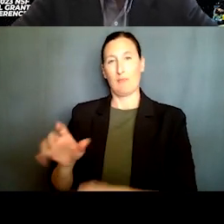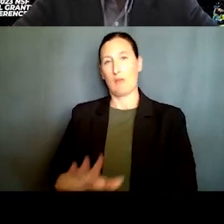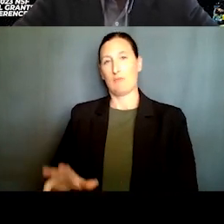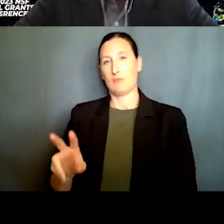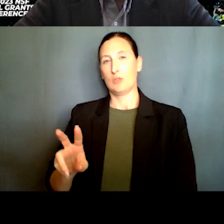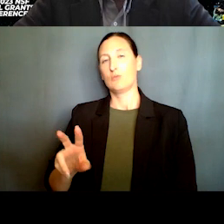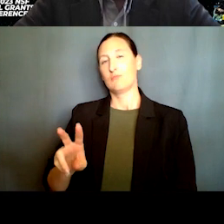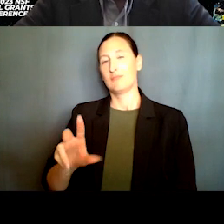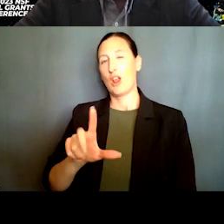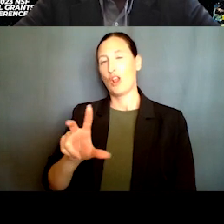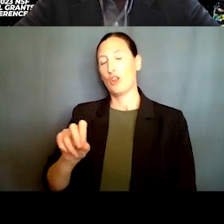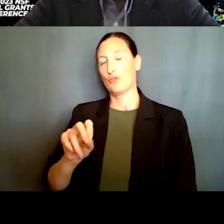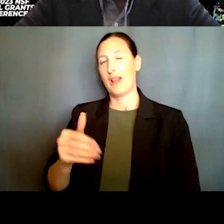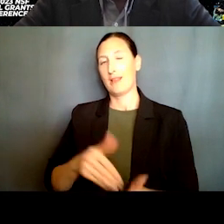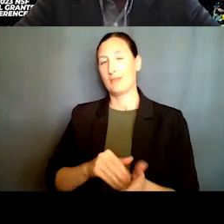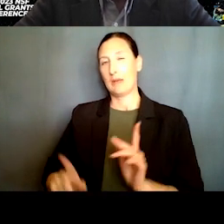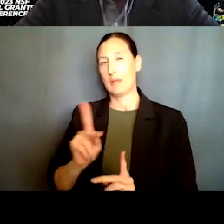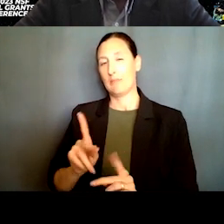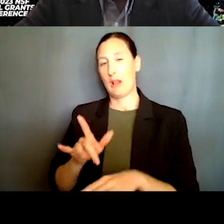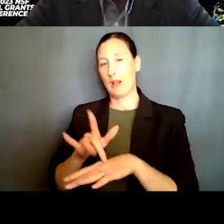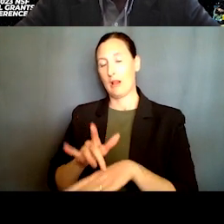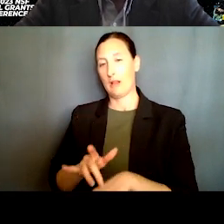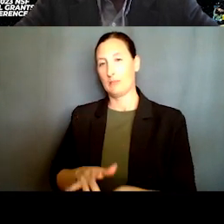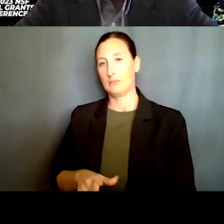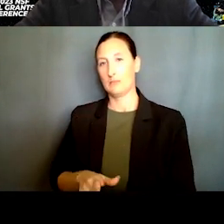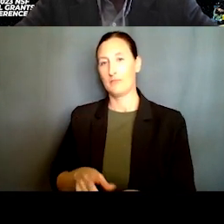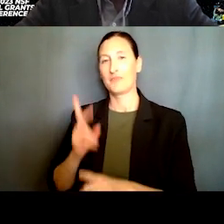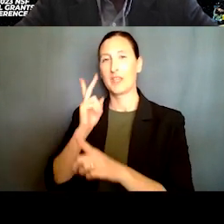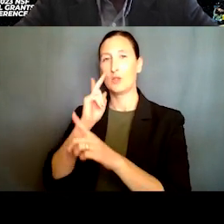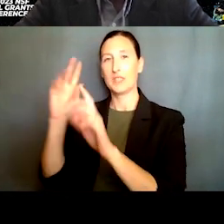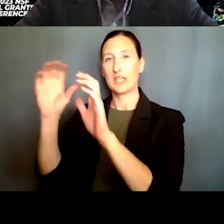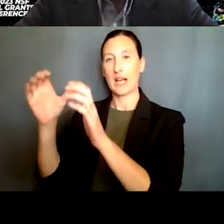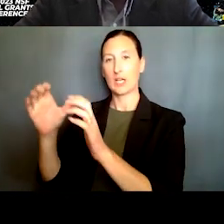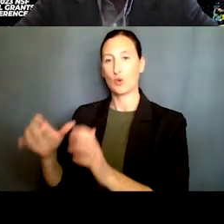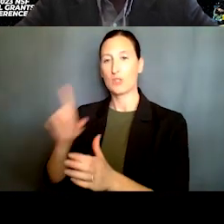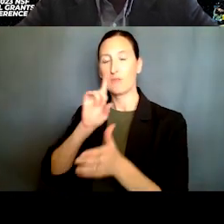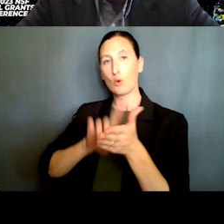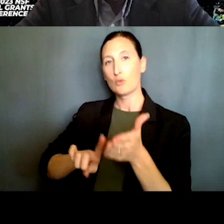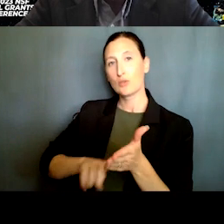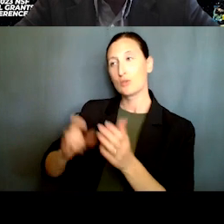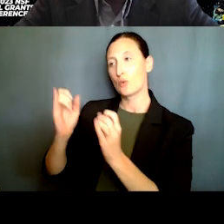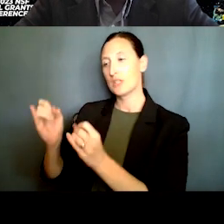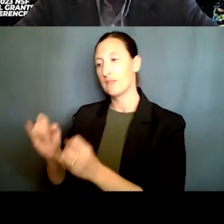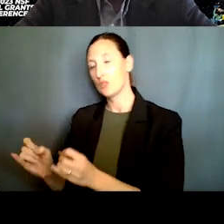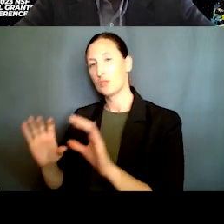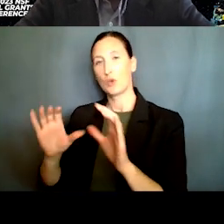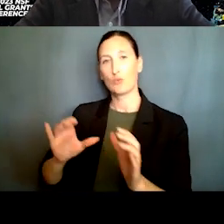Then the column on the right shows you how they're touched by categories of researchers or individuals.